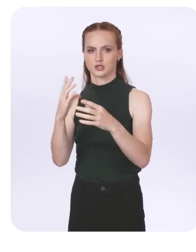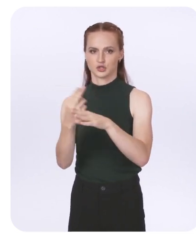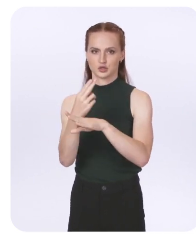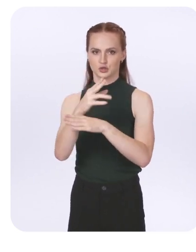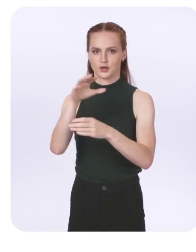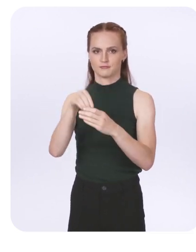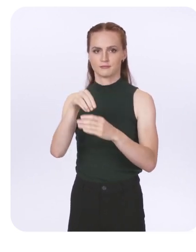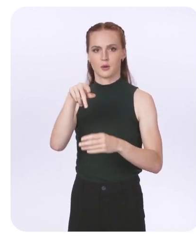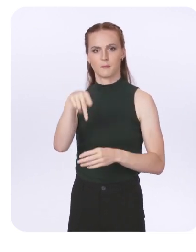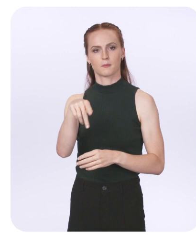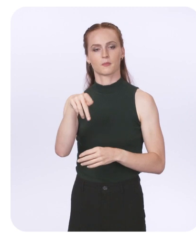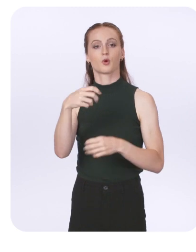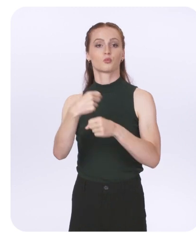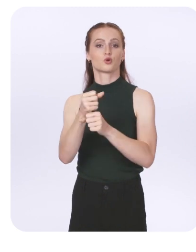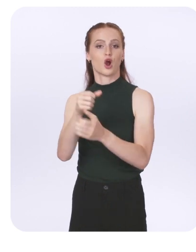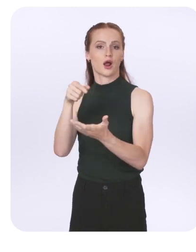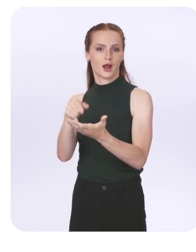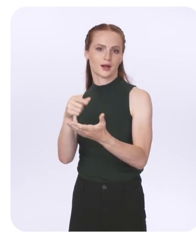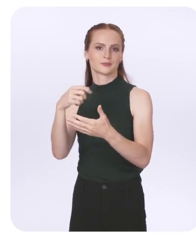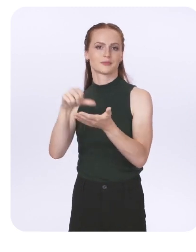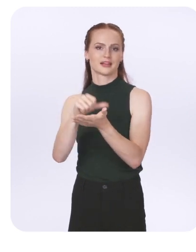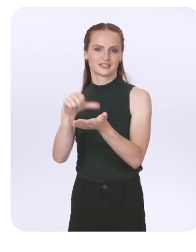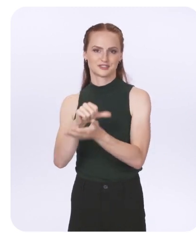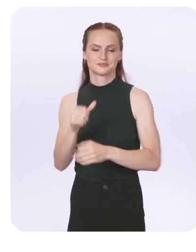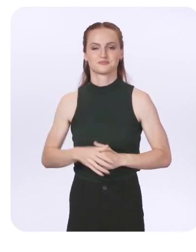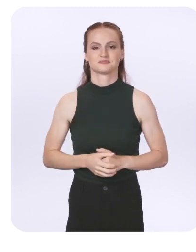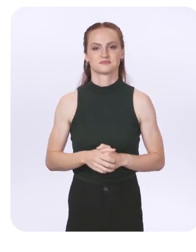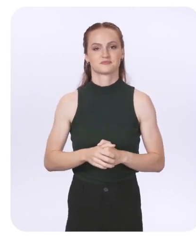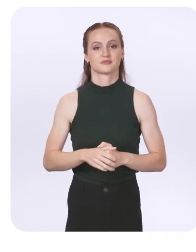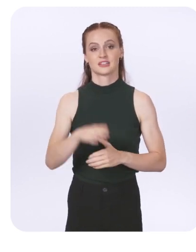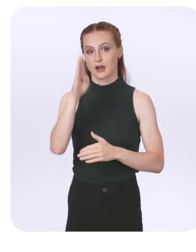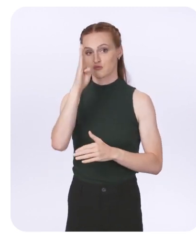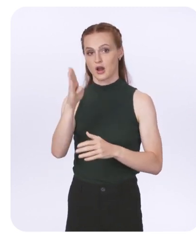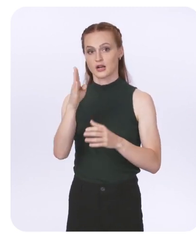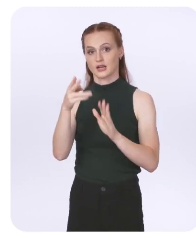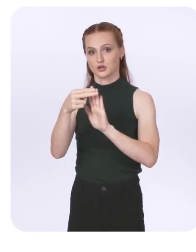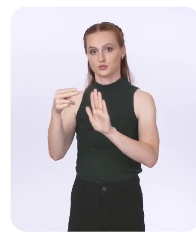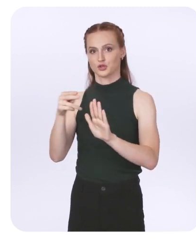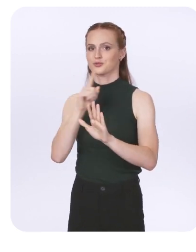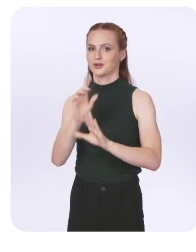If you don't agree with this session is done, send me an email and we can debate it virtually.